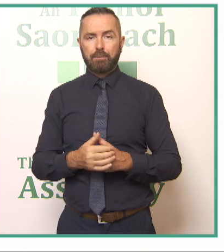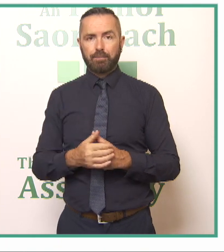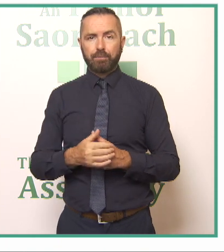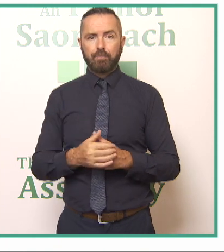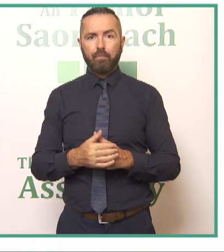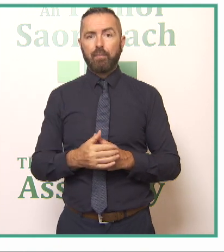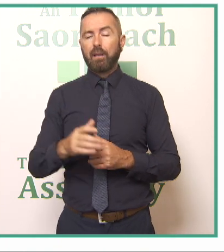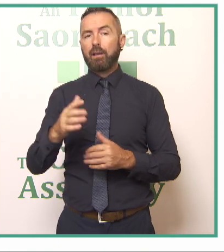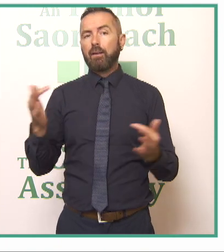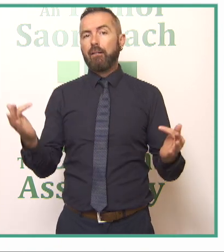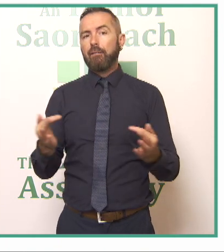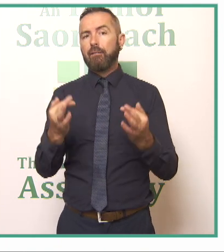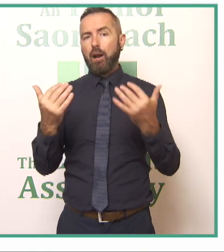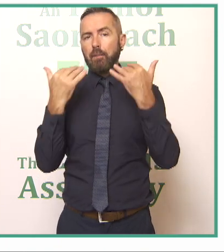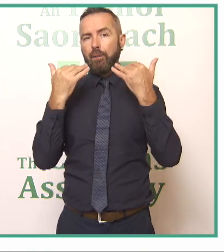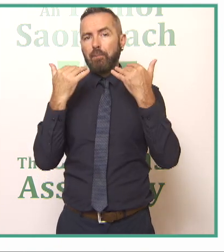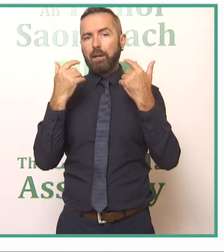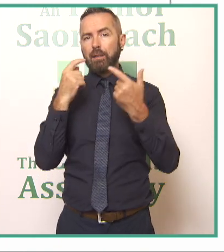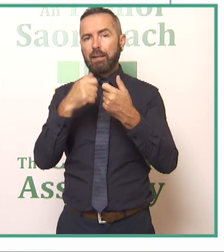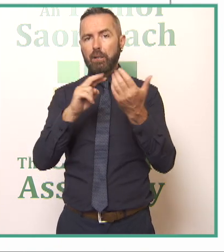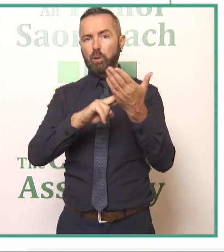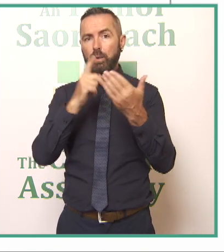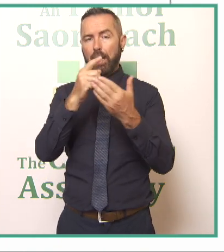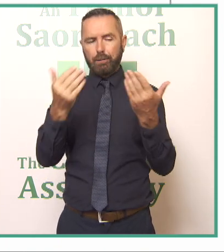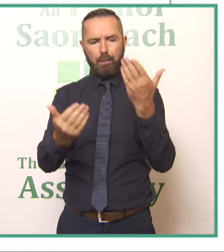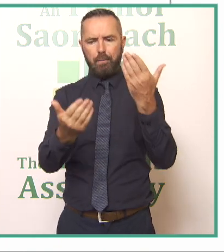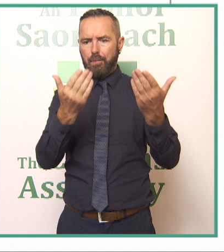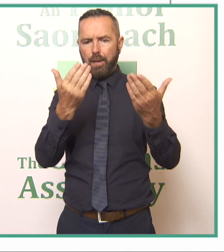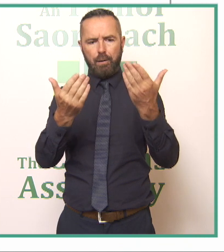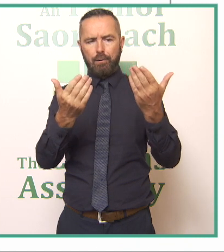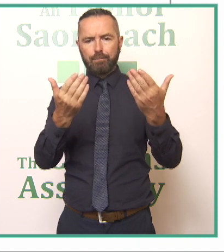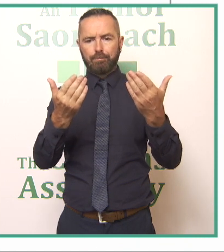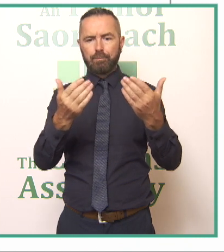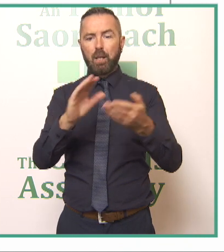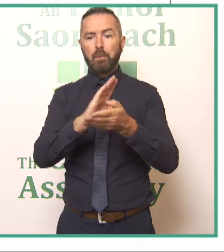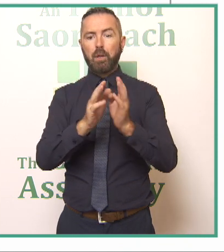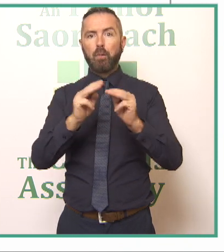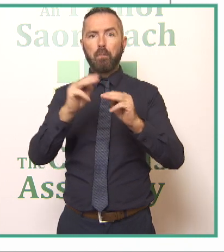the farm scale data and bring that up to more landscape data it even becomes more pronounced